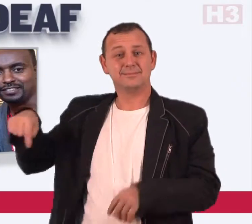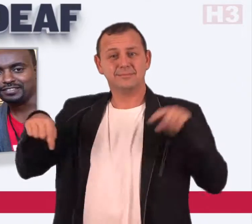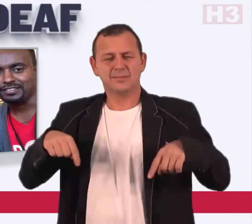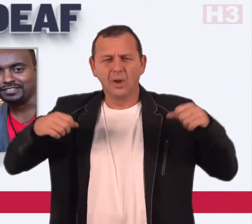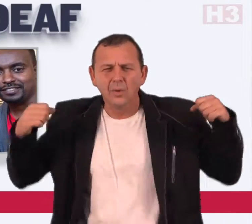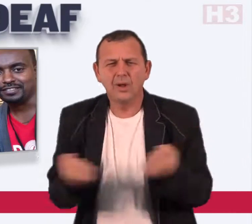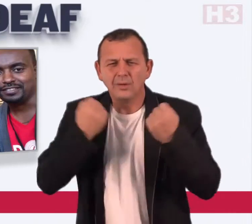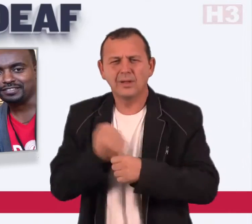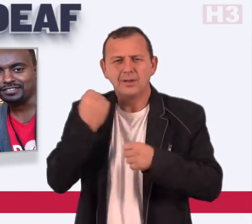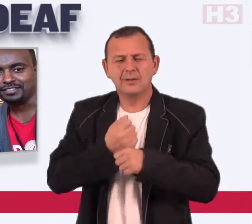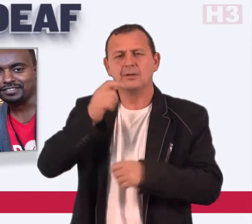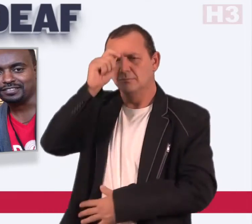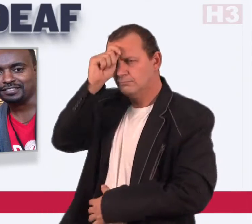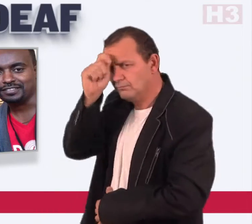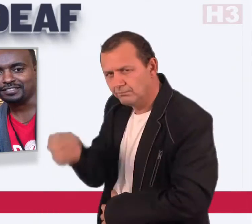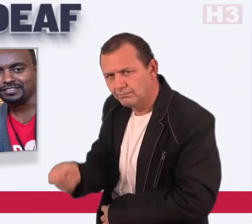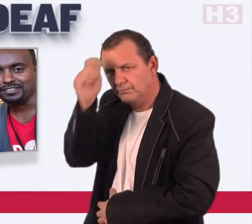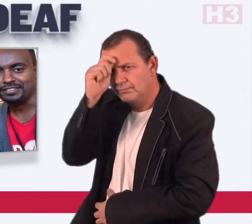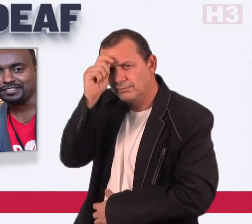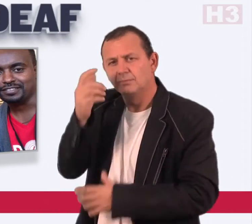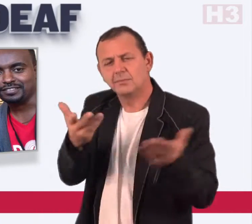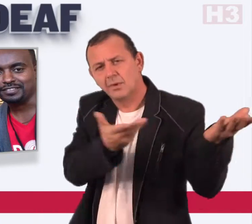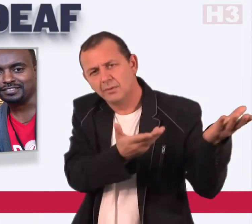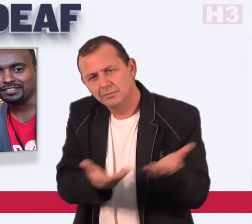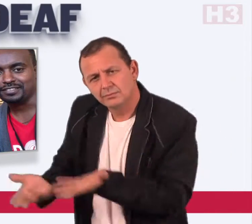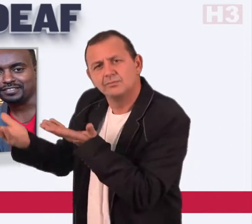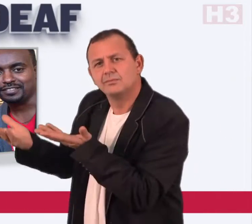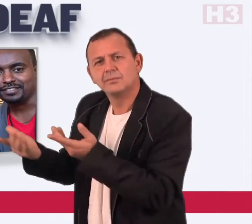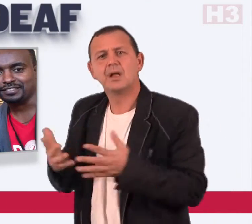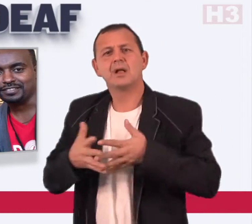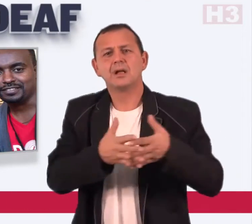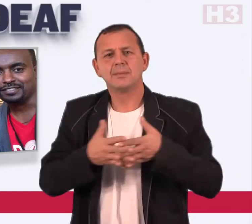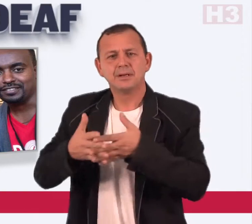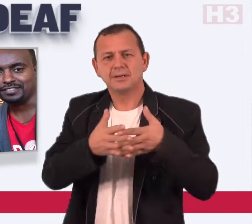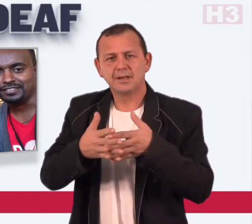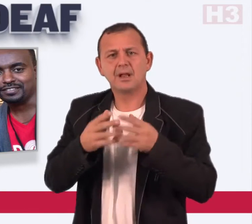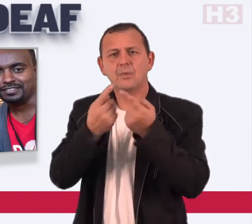To his luck, their work was recognized and they were invited to the American University of